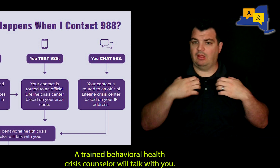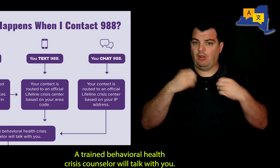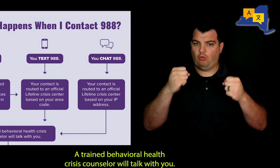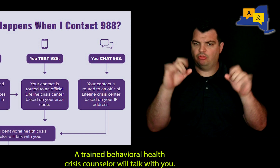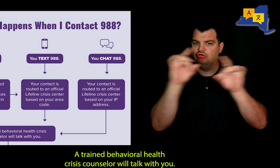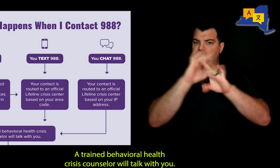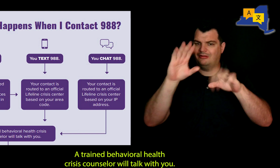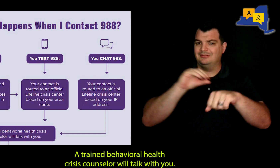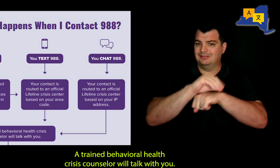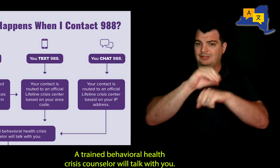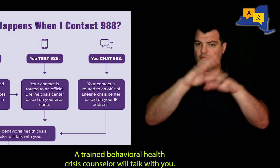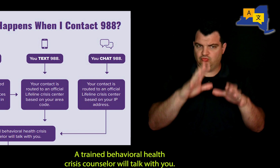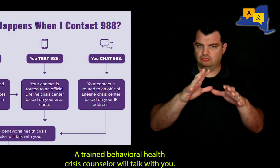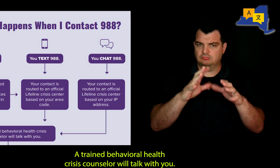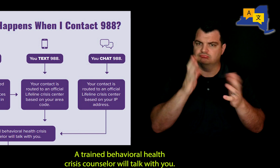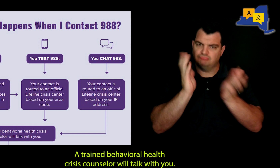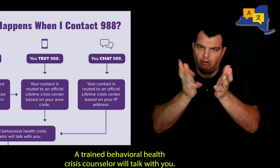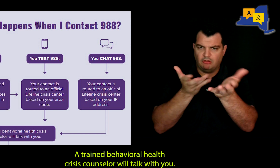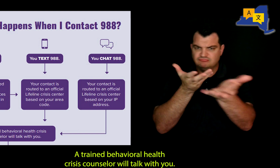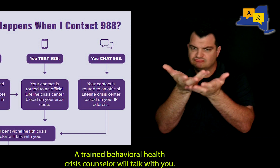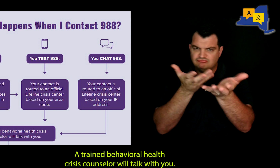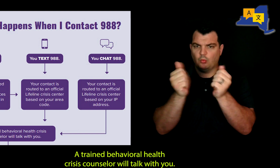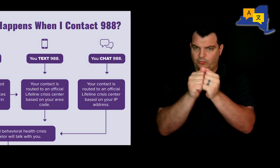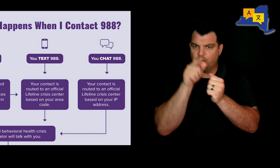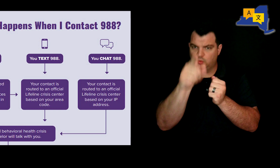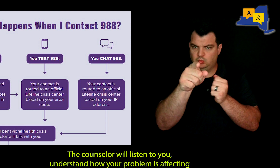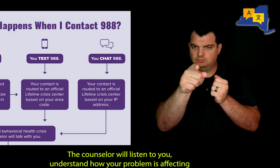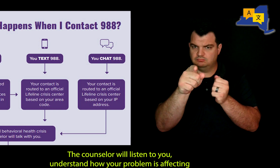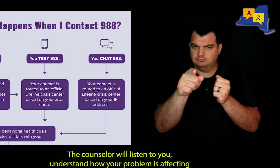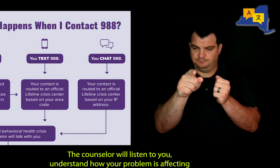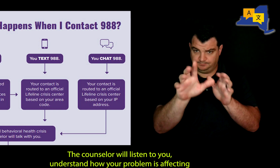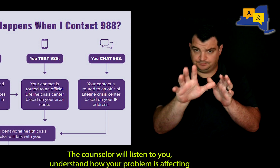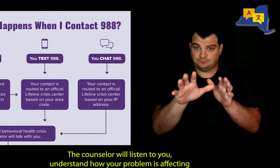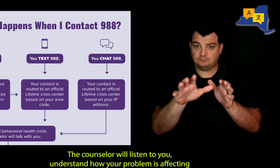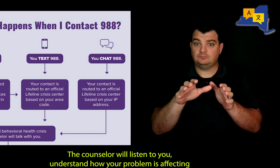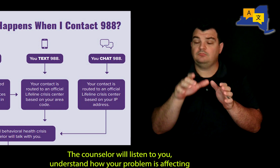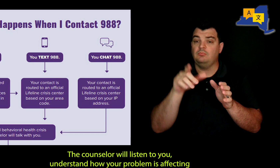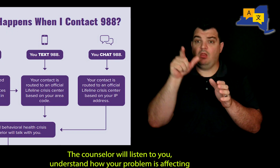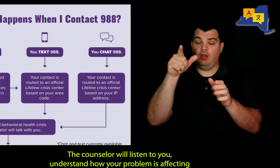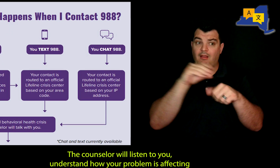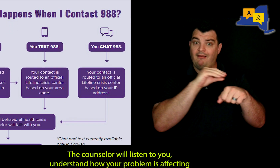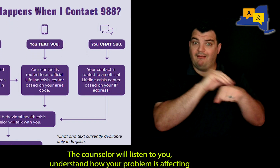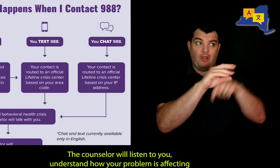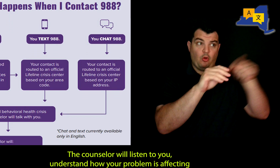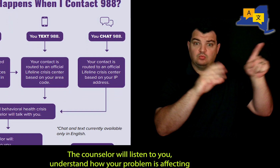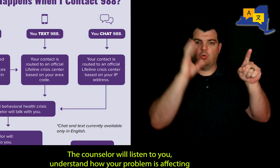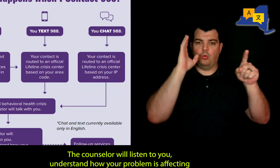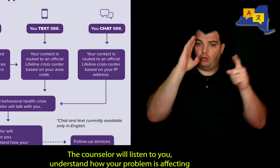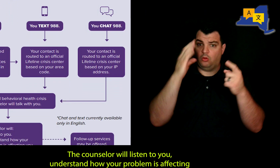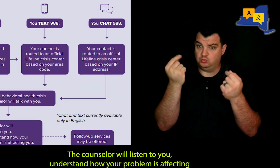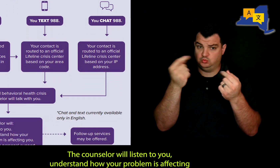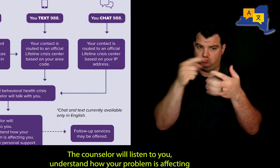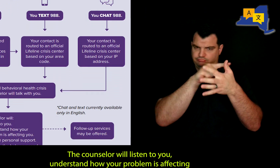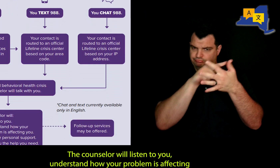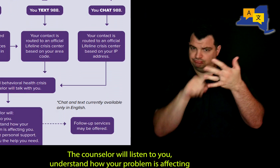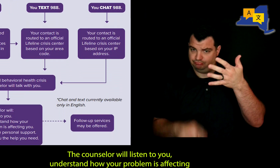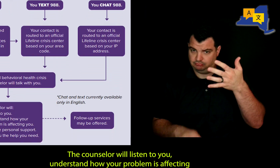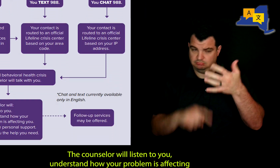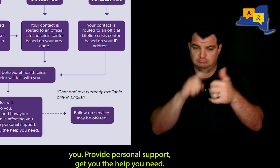A trained behavioral health crisis counselor will talk with you. The counselor will listen to you, understand how your problem is affecting